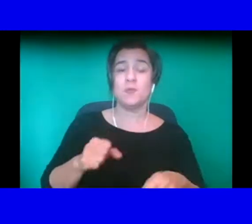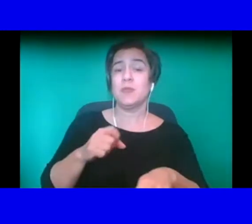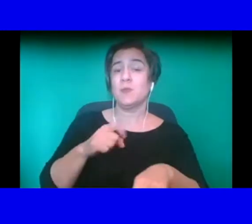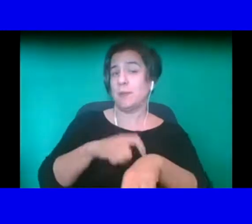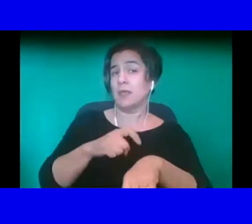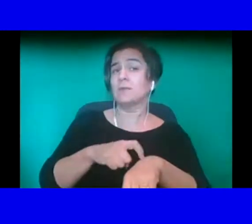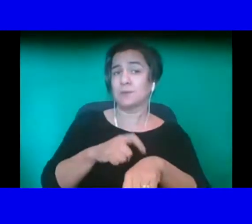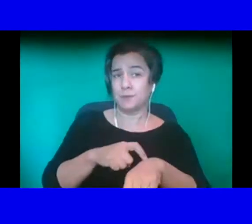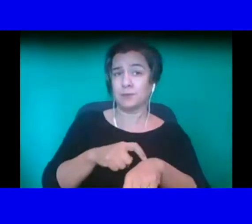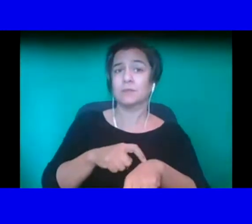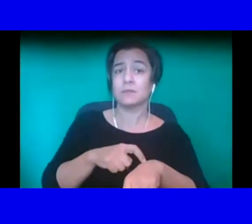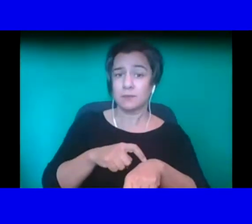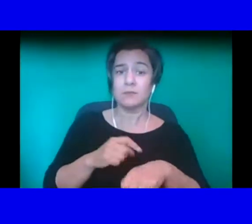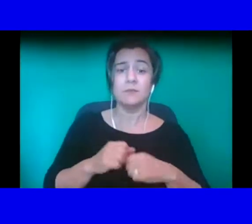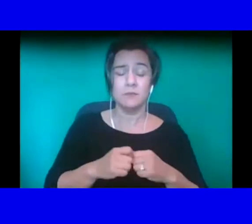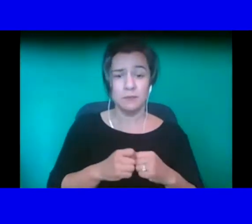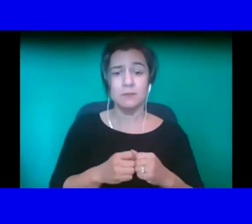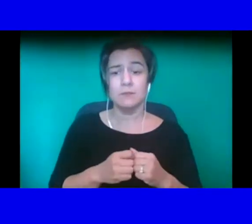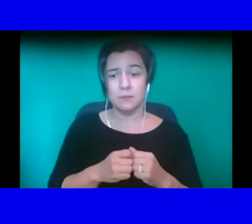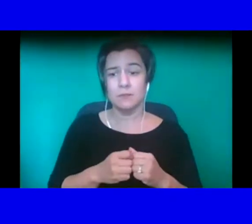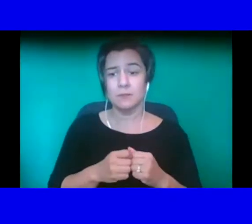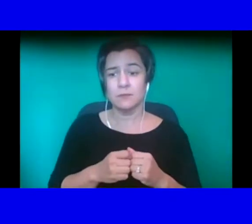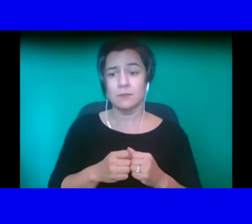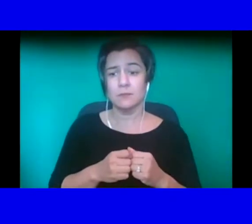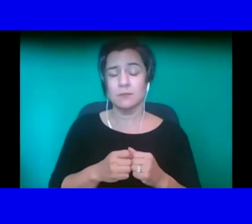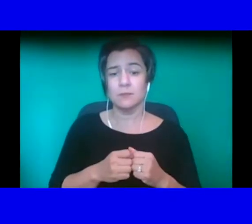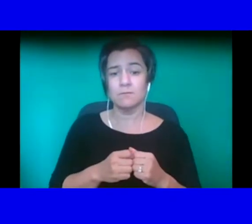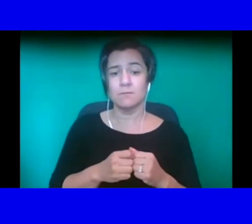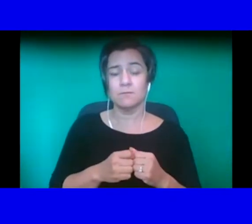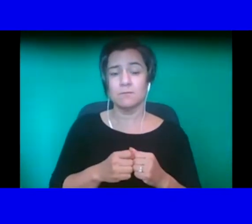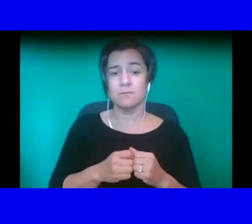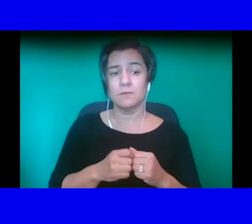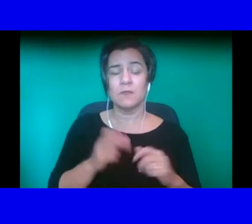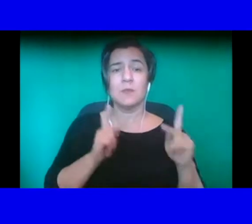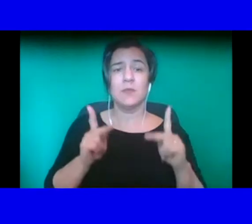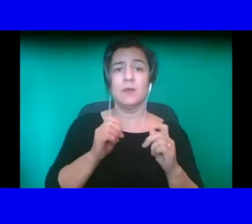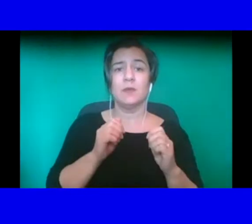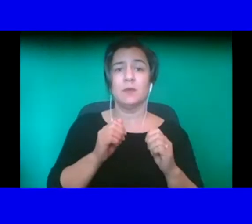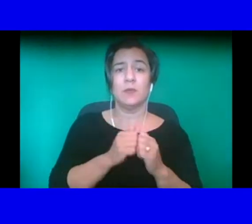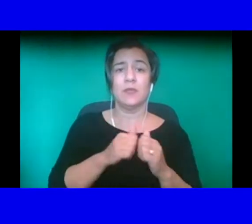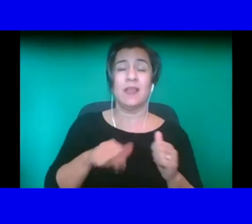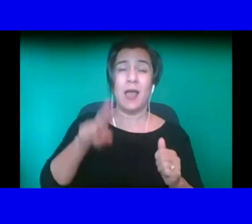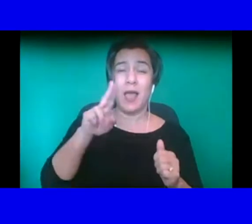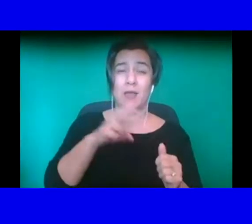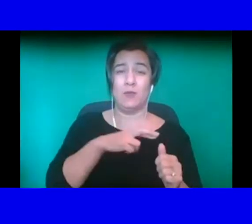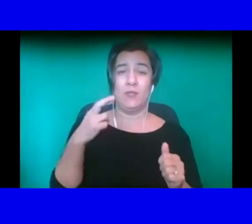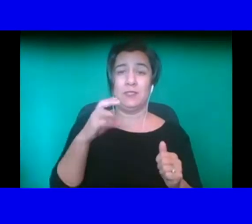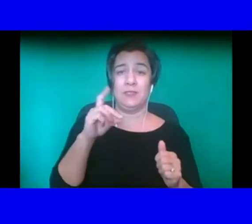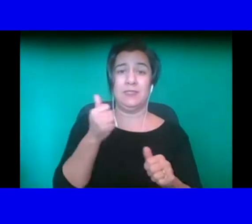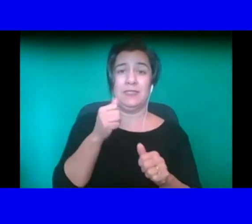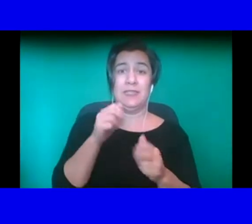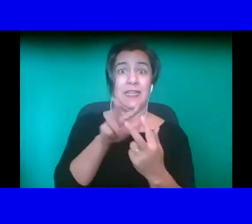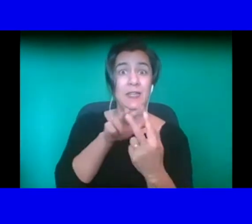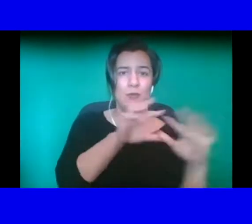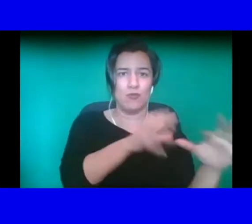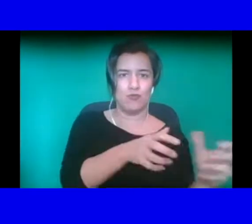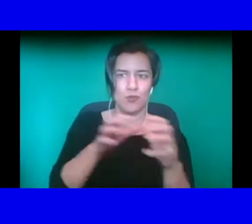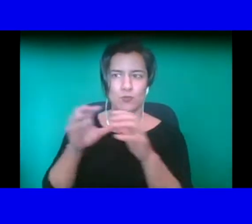I think that people with high-risk disabilities in either bucket, who are in low-income areas,